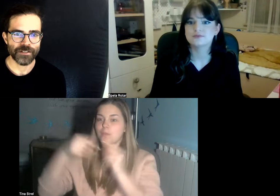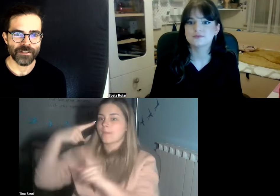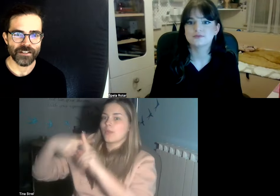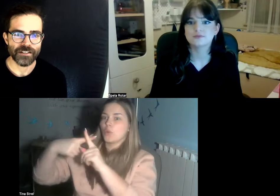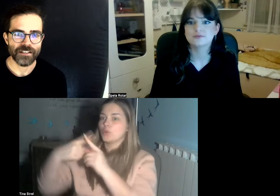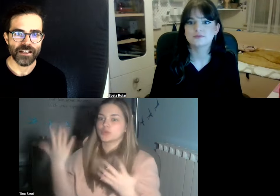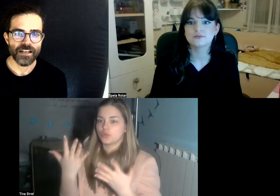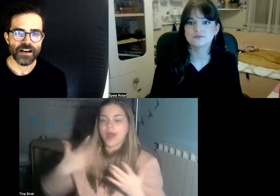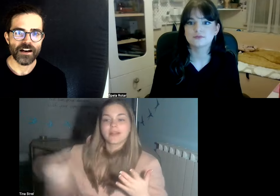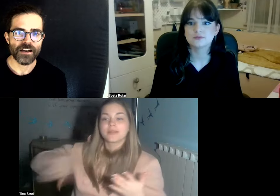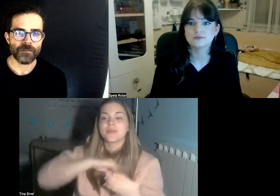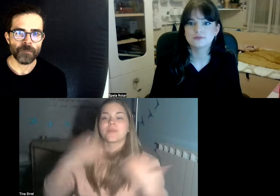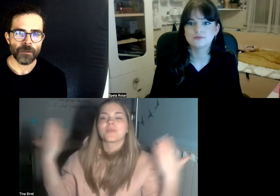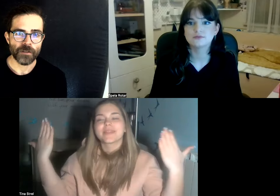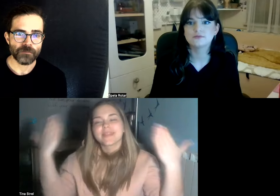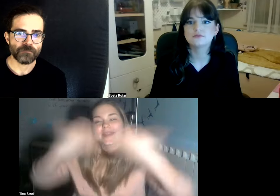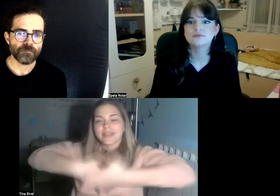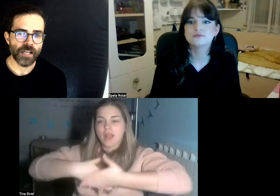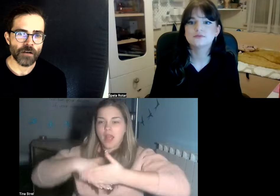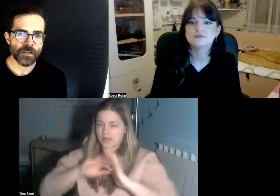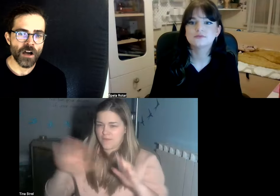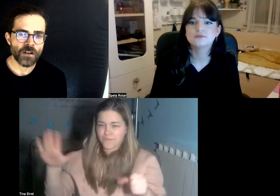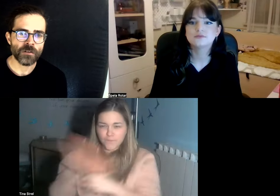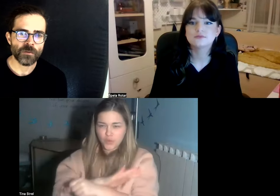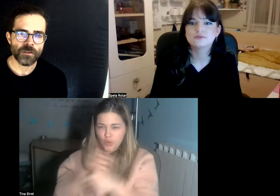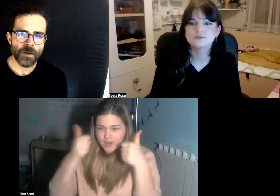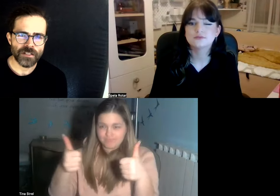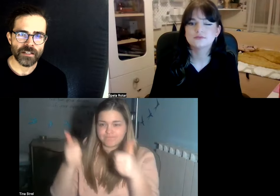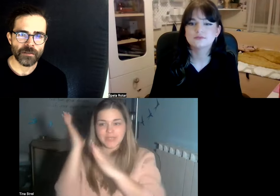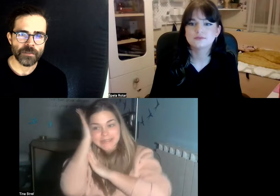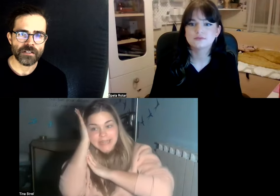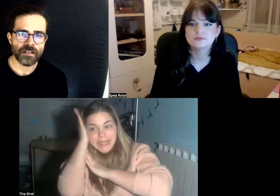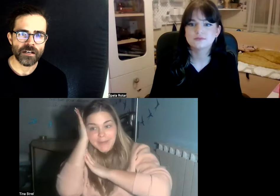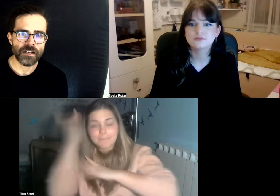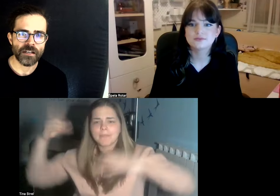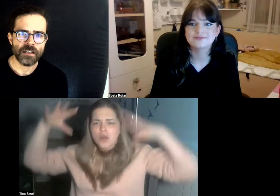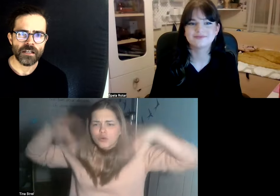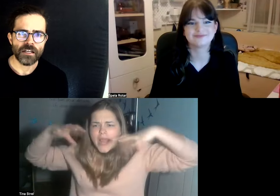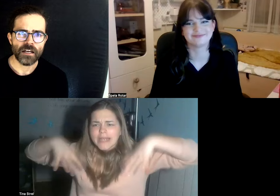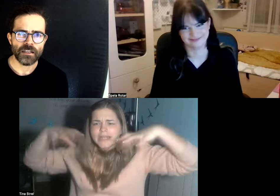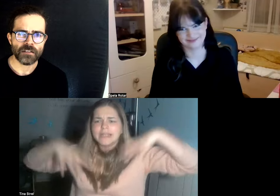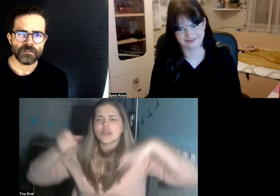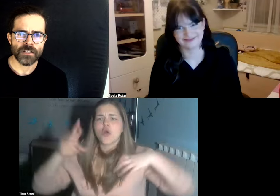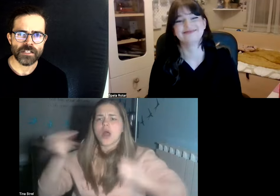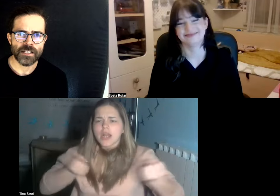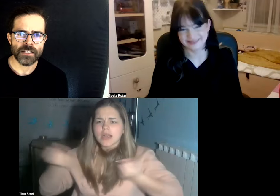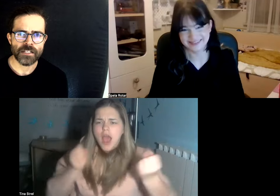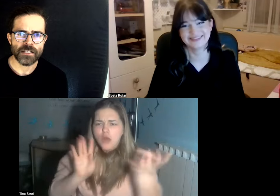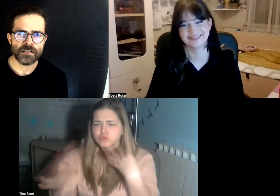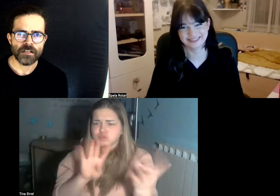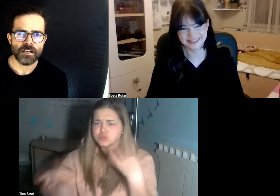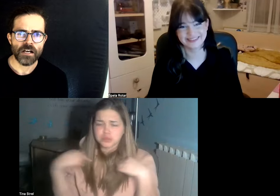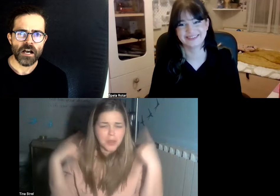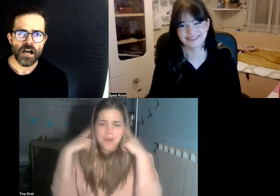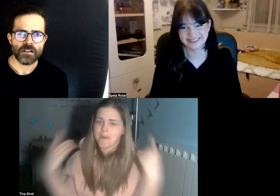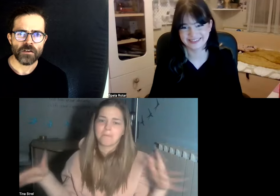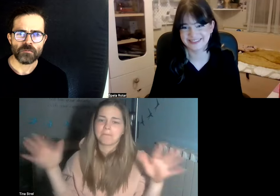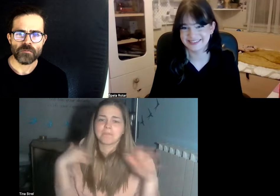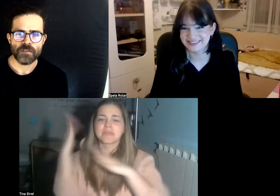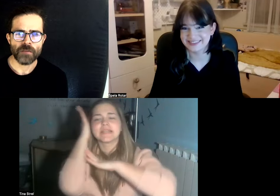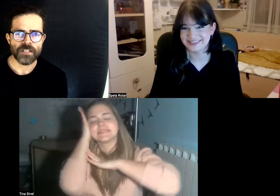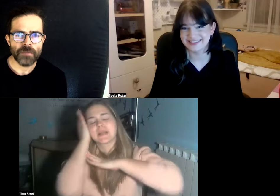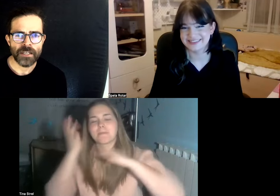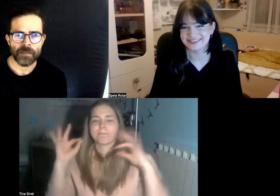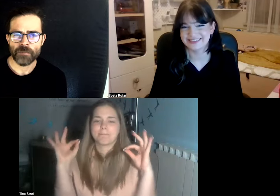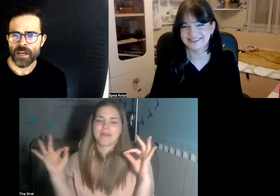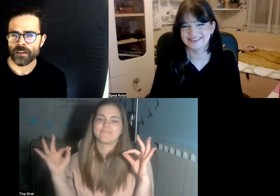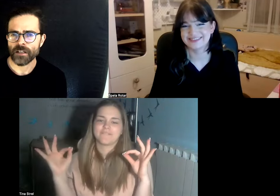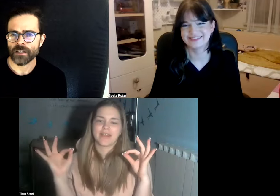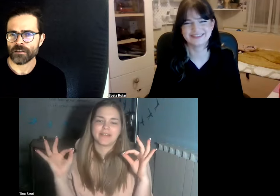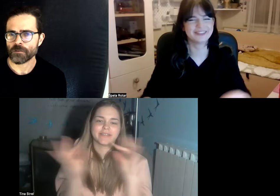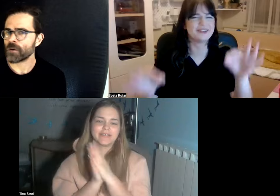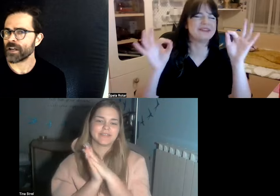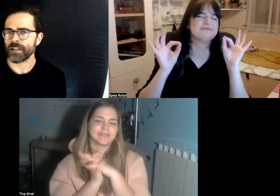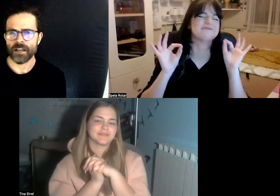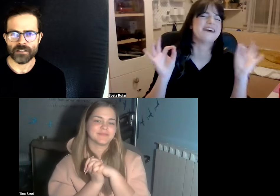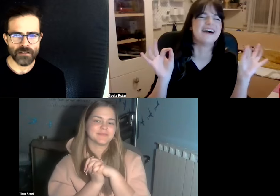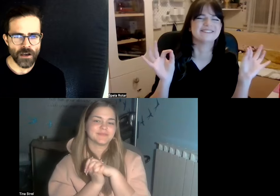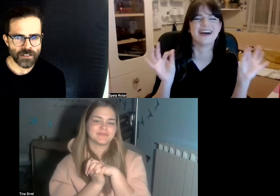carrying on with the positives I I think for instance I don't know if I'm sleeping I'm in bed I mean it's raining cats and dogs